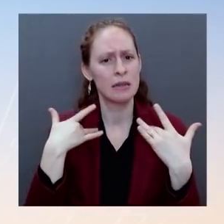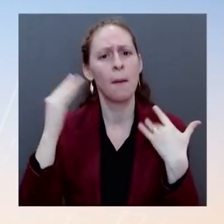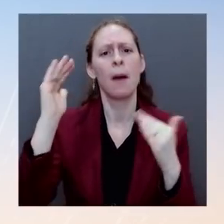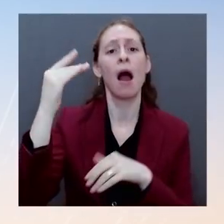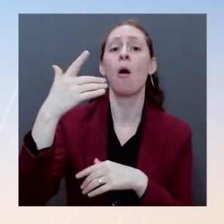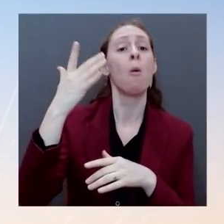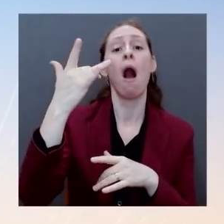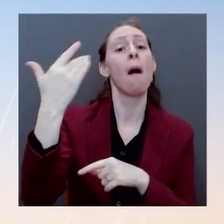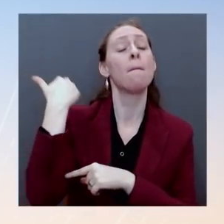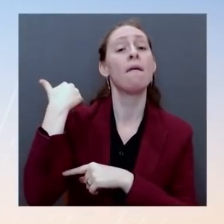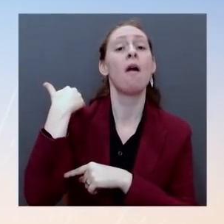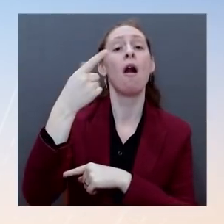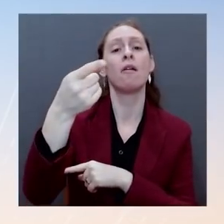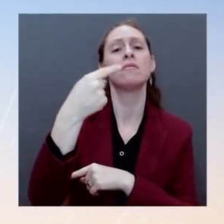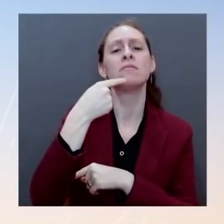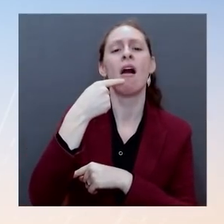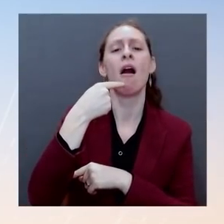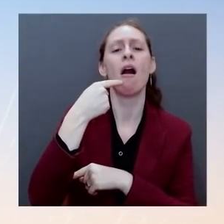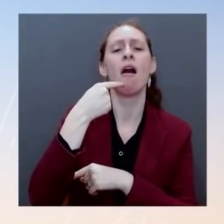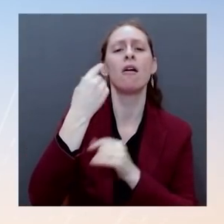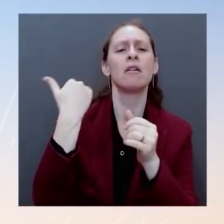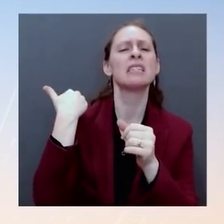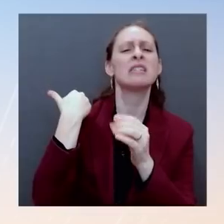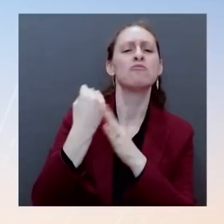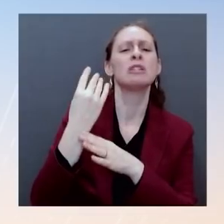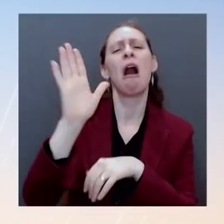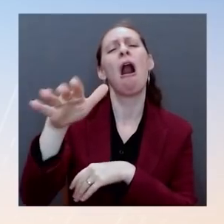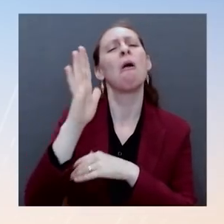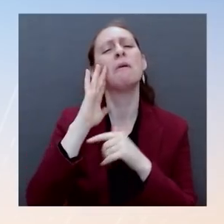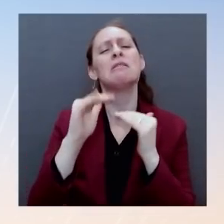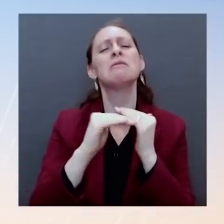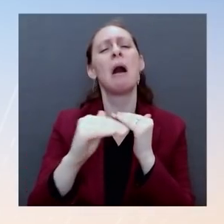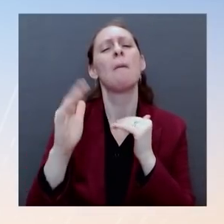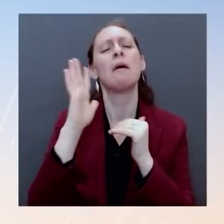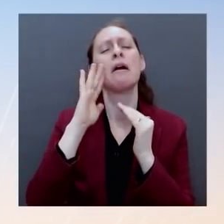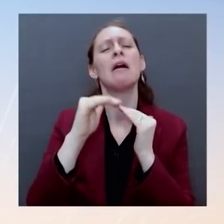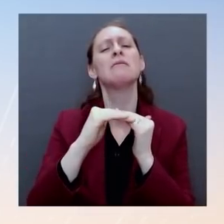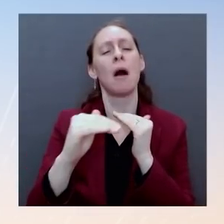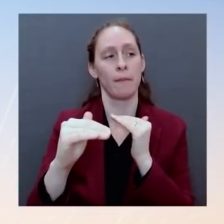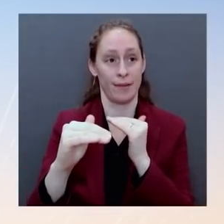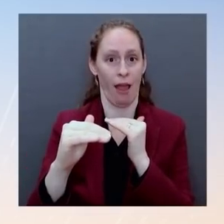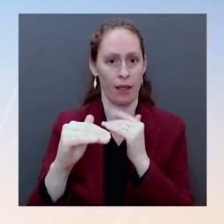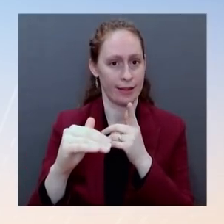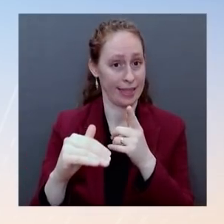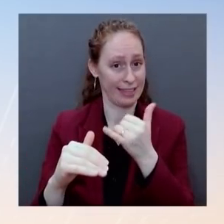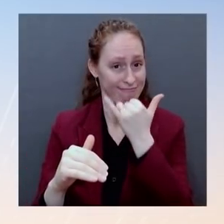And how should Americans -- why should Americans be confident when you say prices are going to get better later this year?